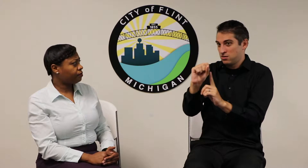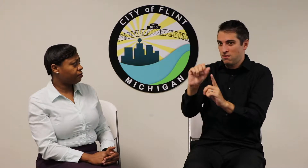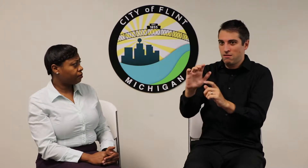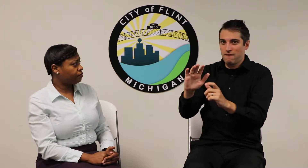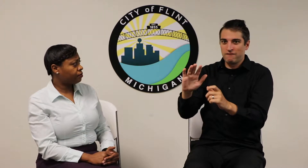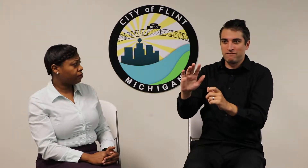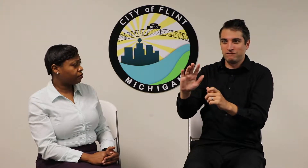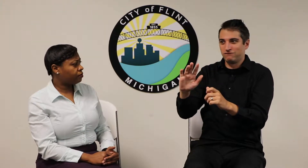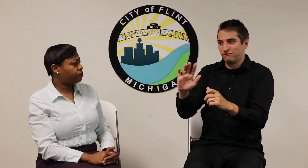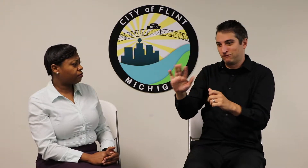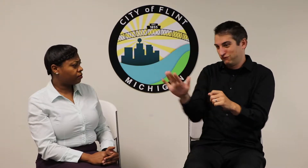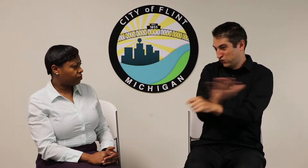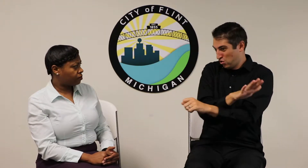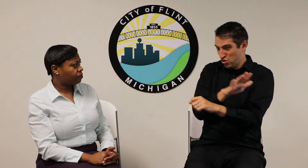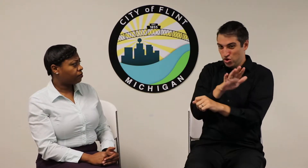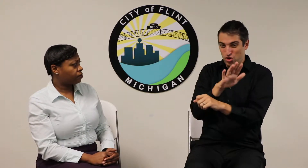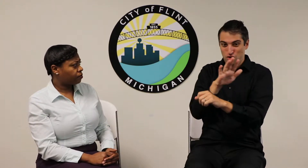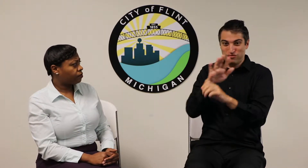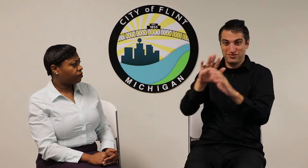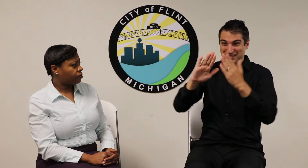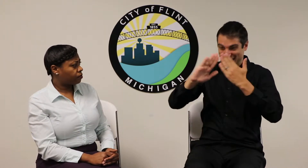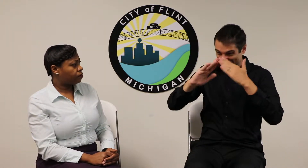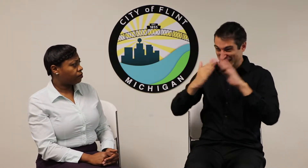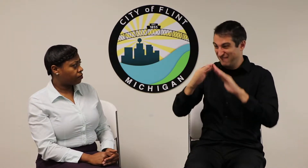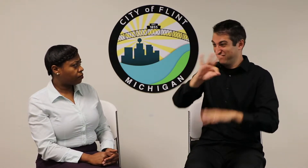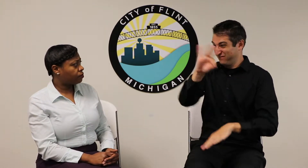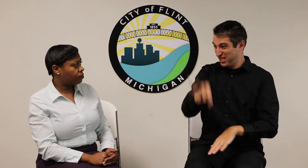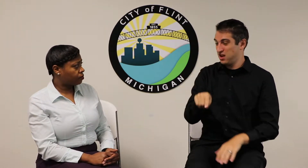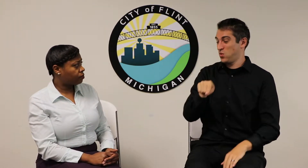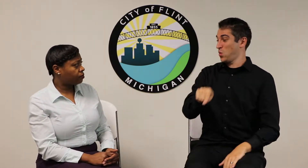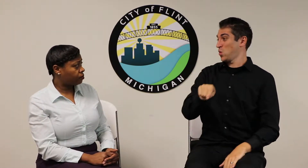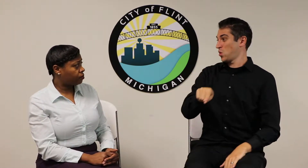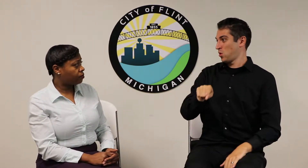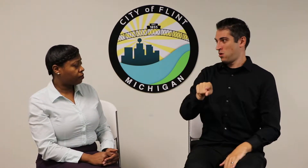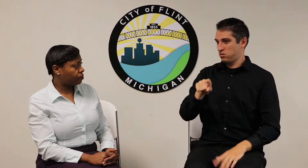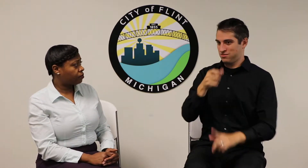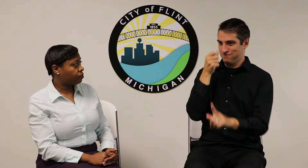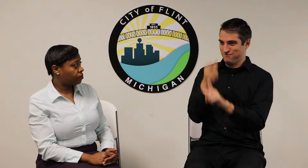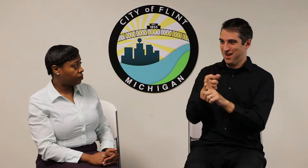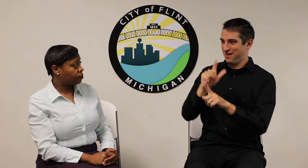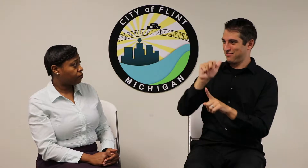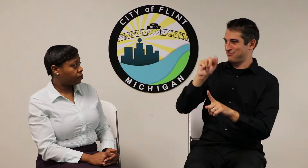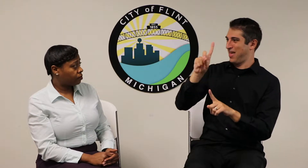by the lead problem and we're learning new things almost every week and because